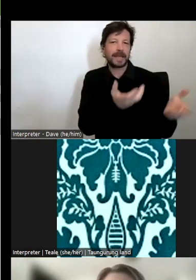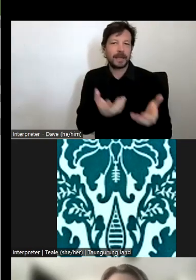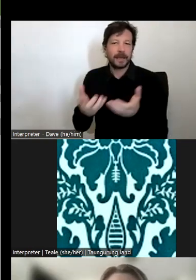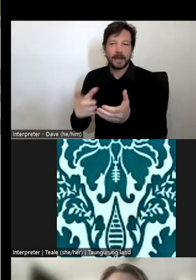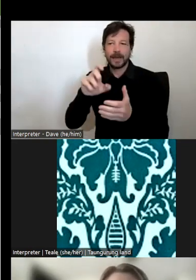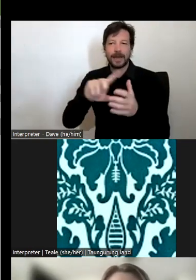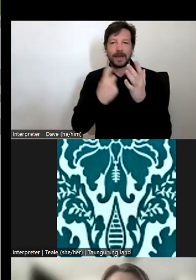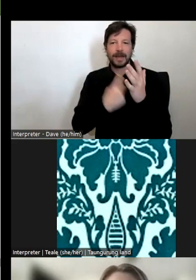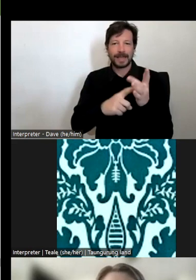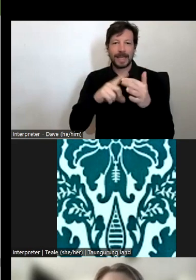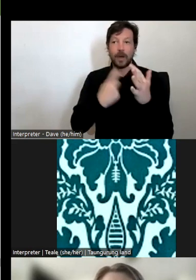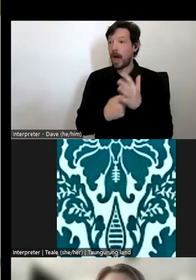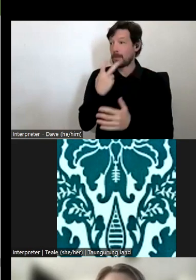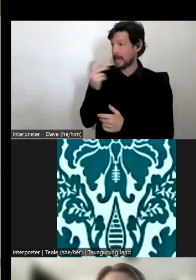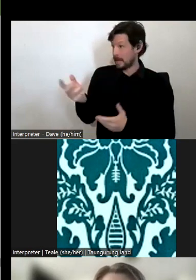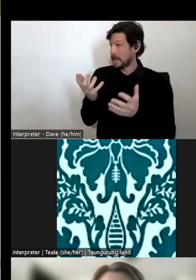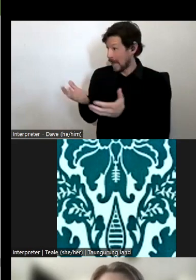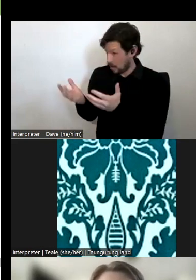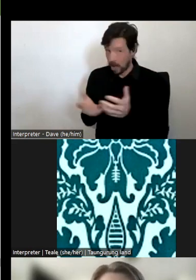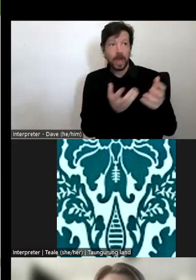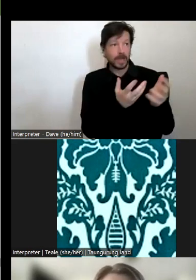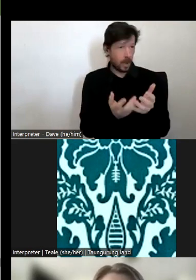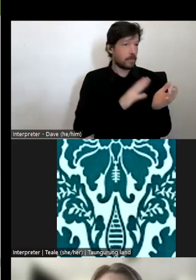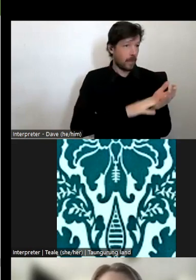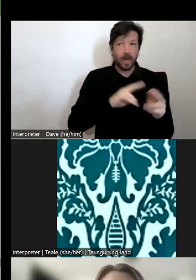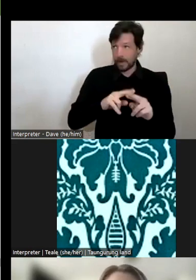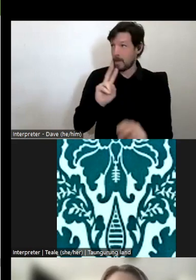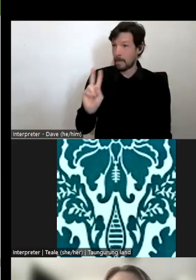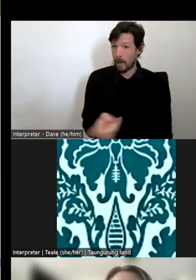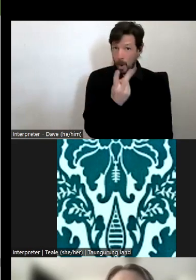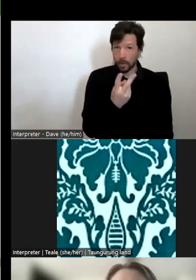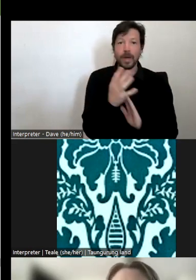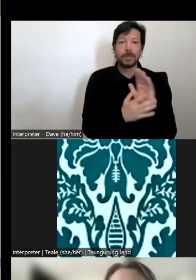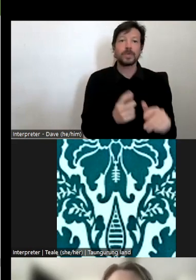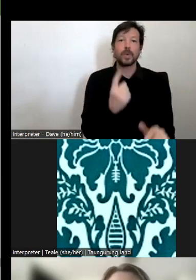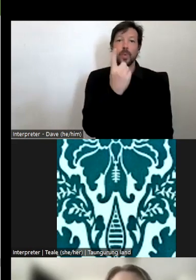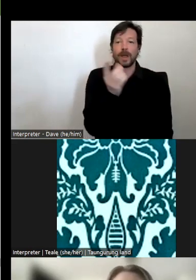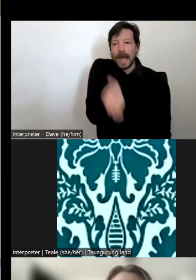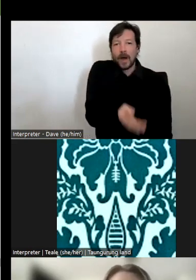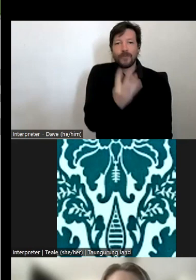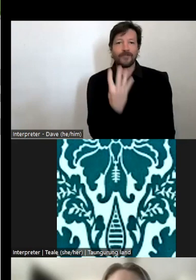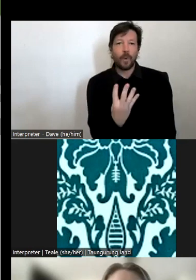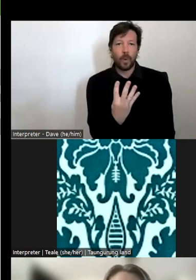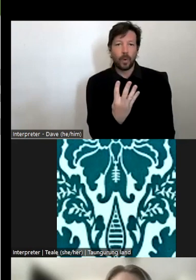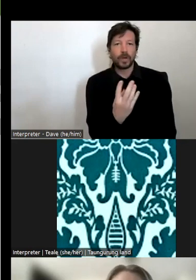if they're both carriers, there's a one in four chance that they'll have a child who inherits both copies